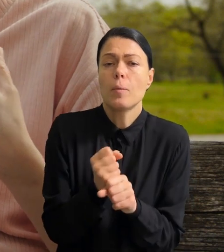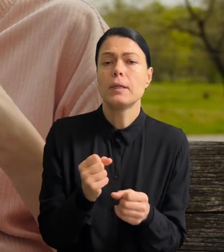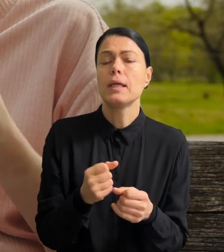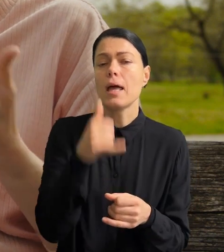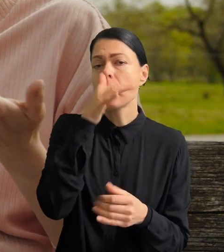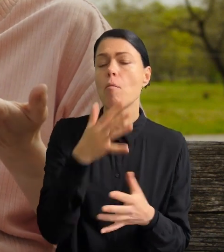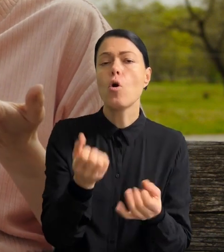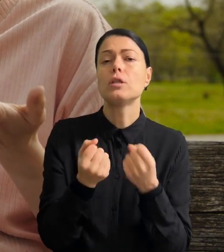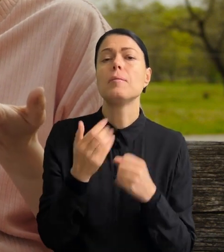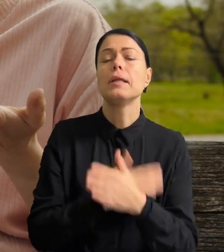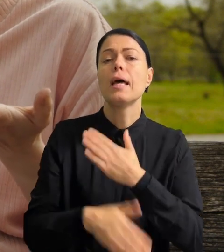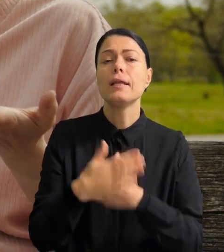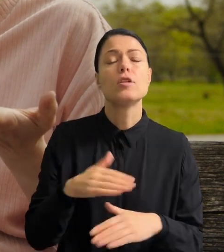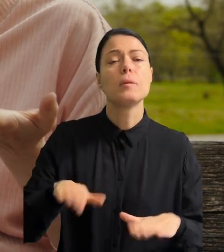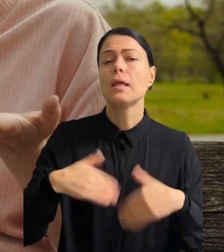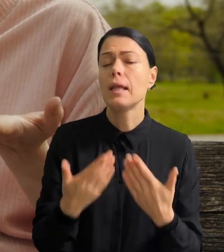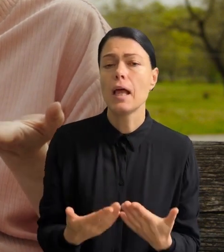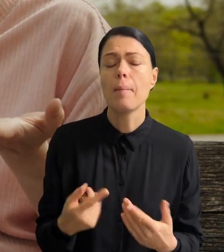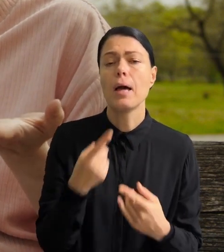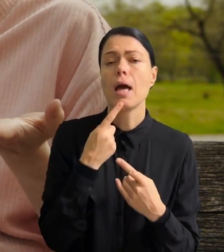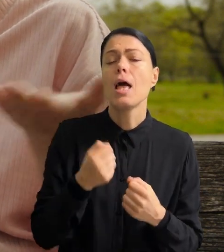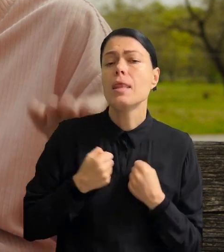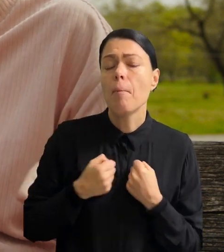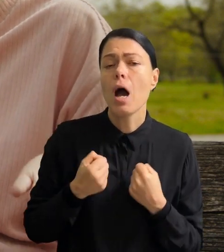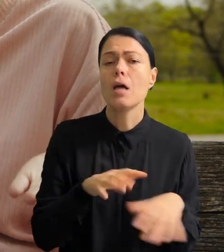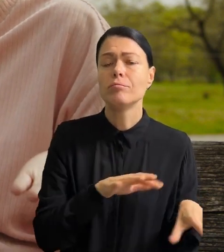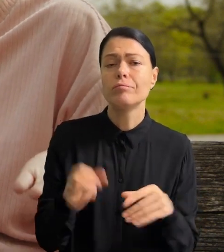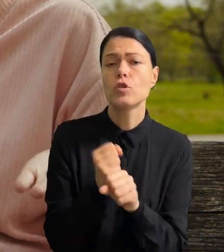I wanted to be registered as a person with a disability. To get a certain disability degree.